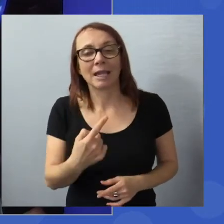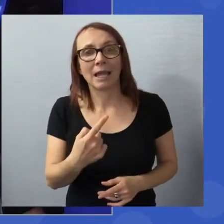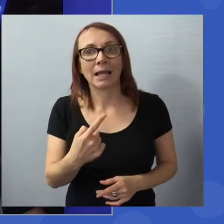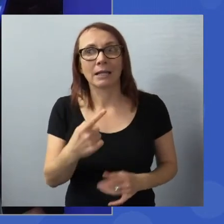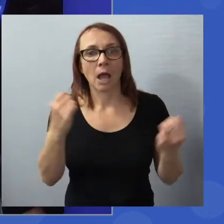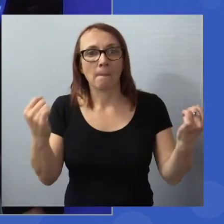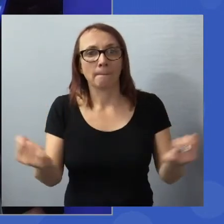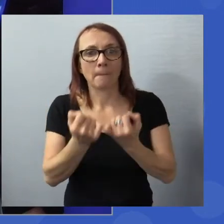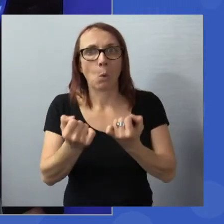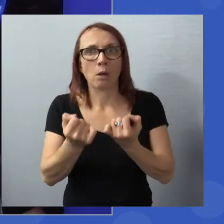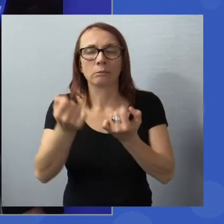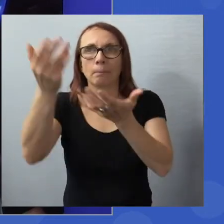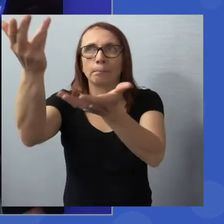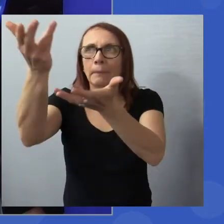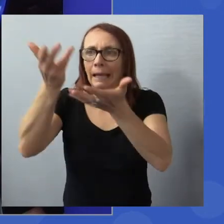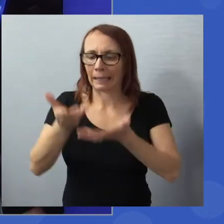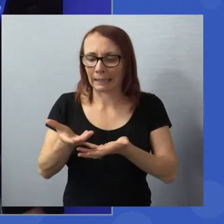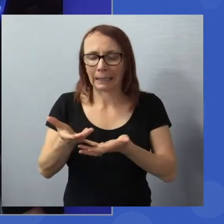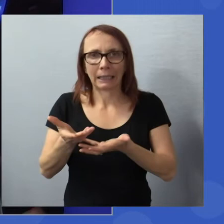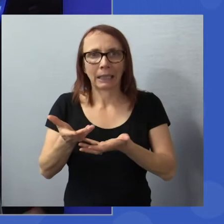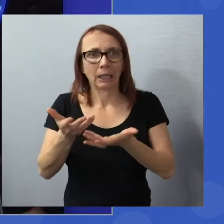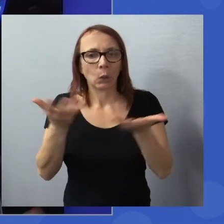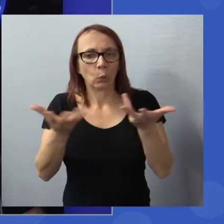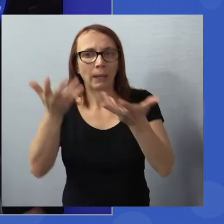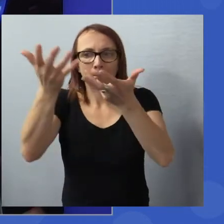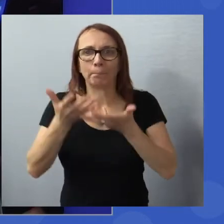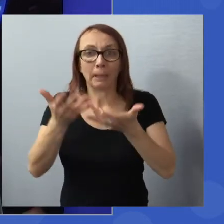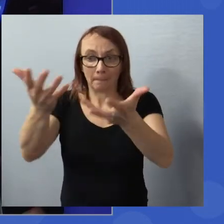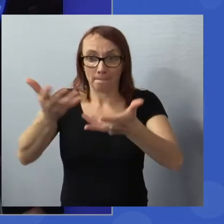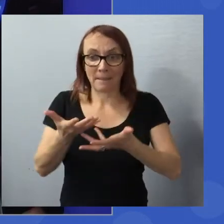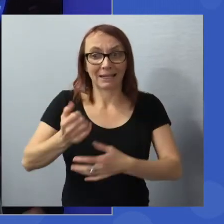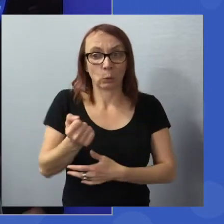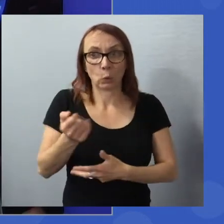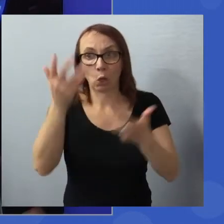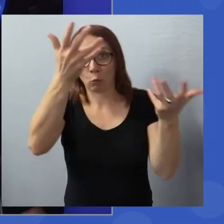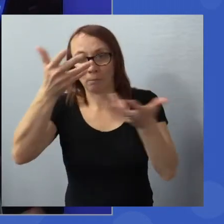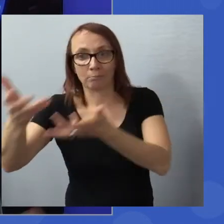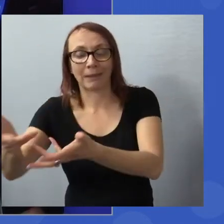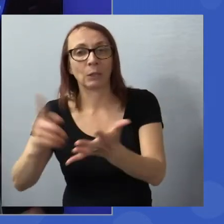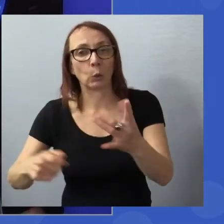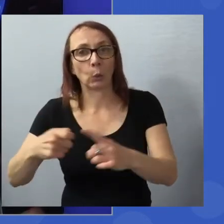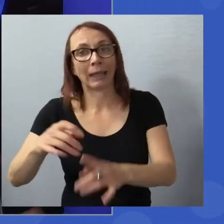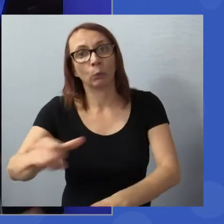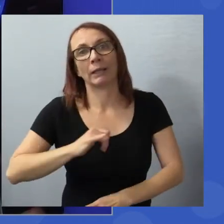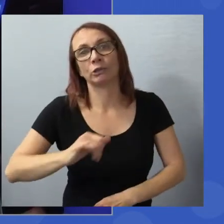been a dispute about what level should they return to to the UK or to the devolved areas when it said devolved in a sphere of confidence